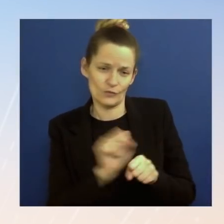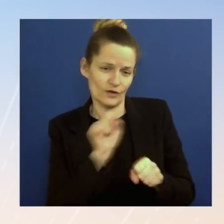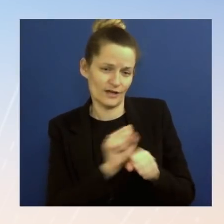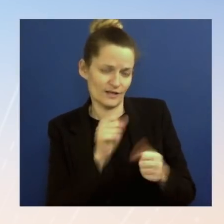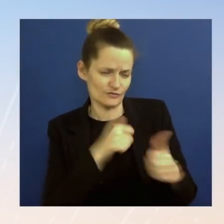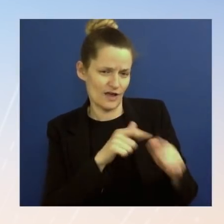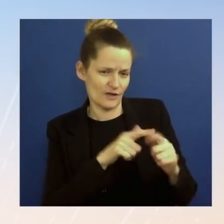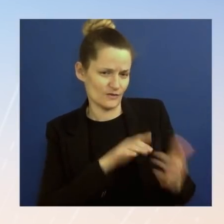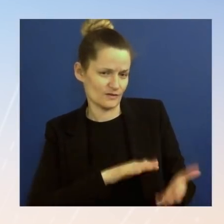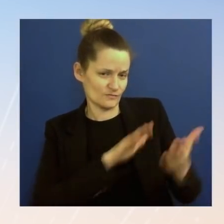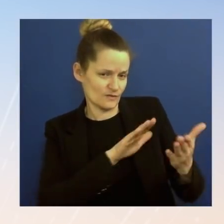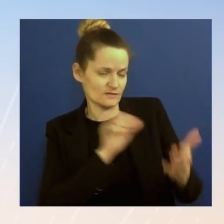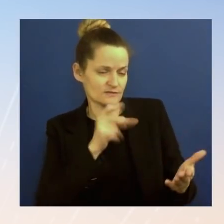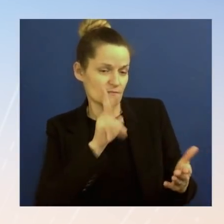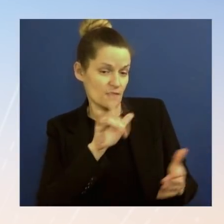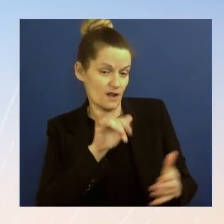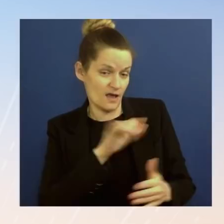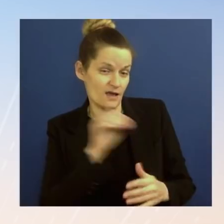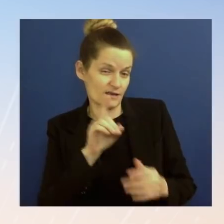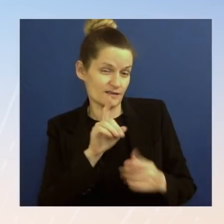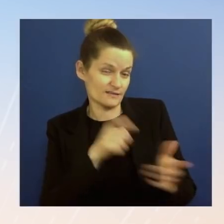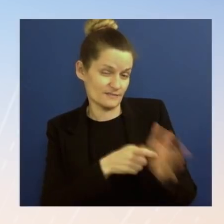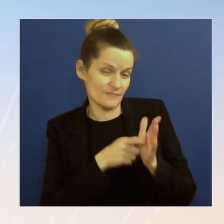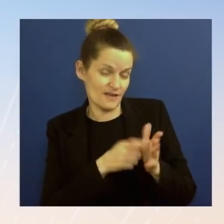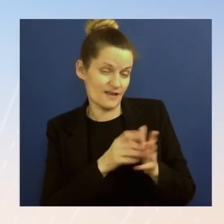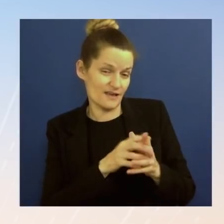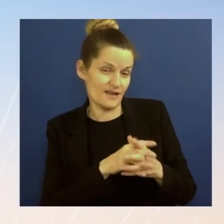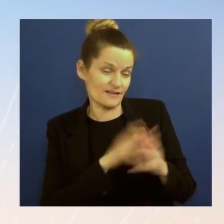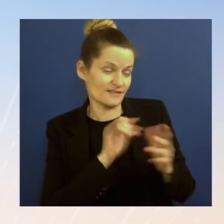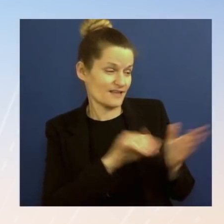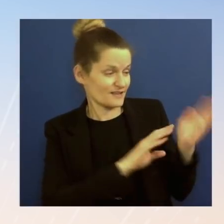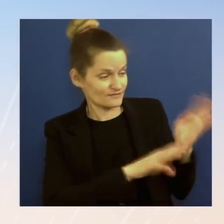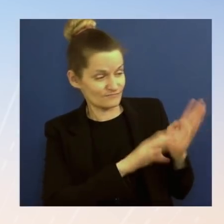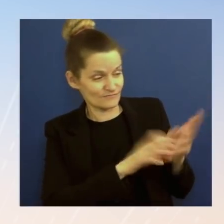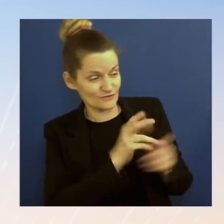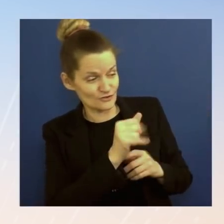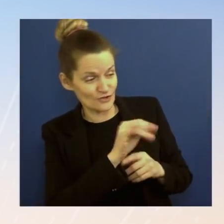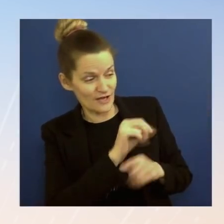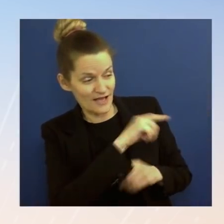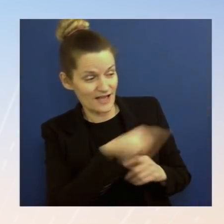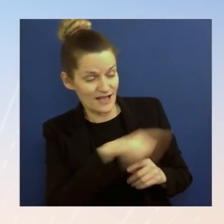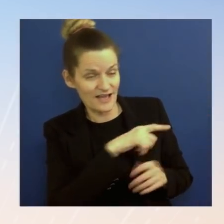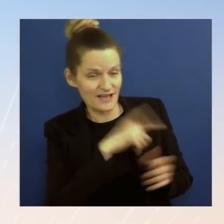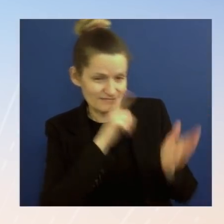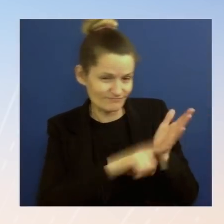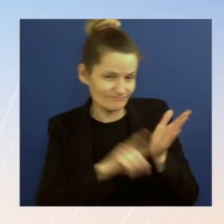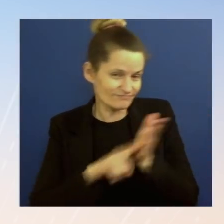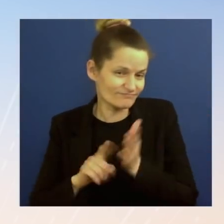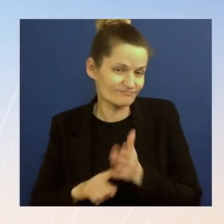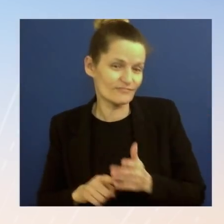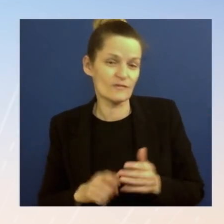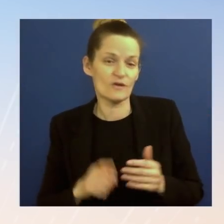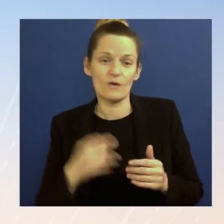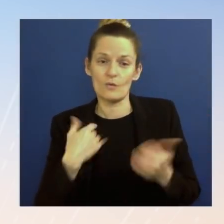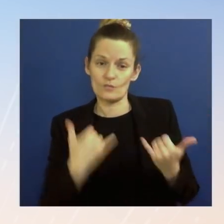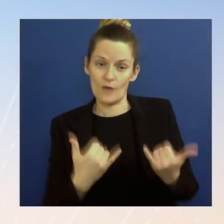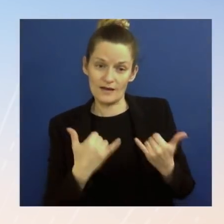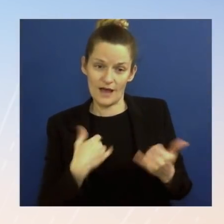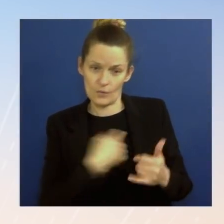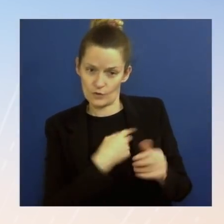will help us sustain. But in terms of -- right now, we're basically in the stage where we're monitoring with the State Department. What we're looking at is, of course, as you know,